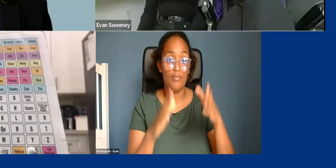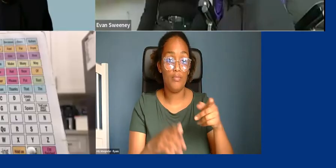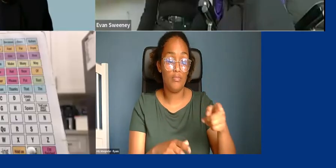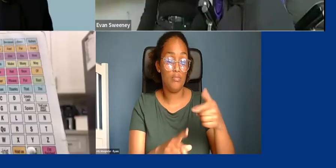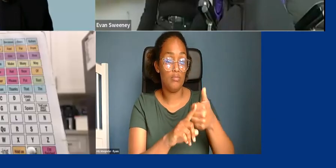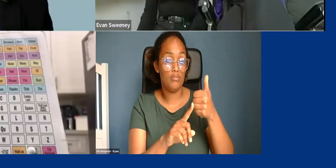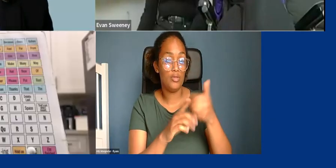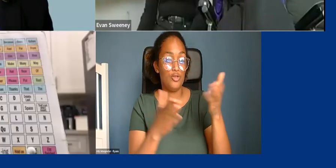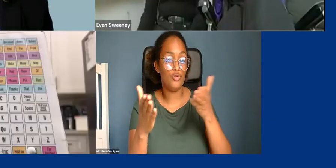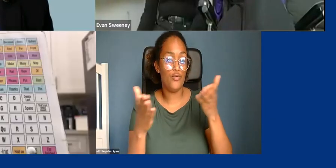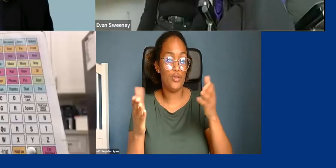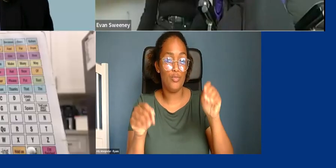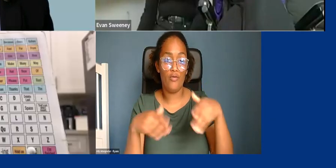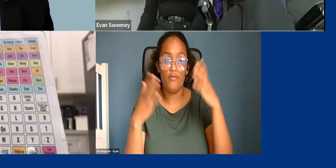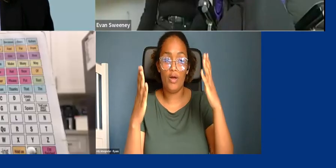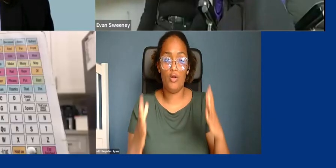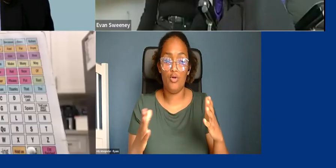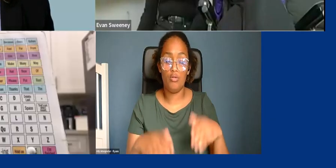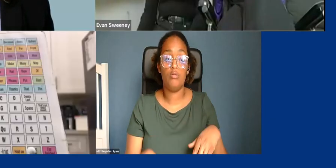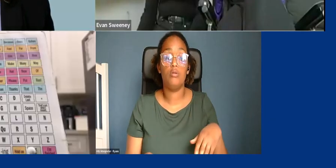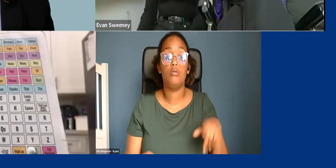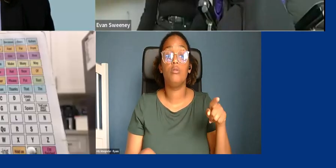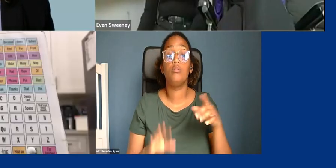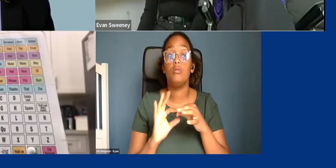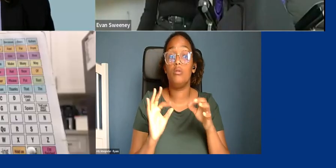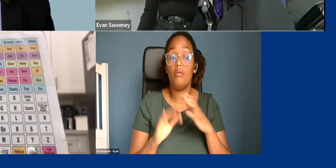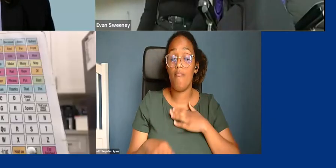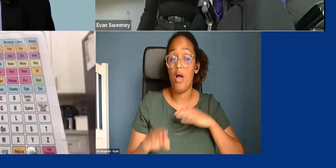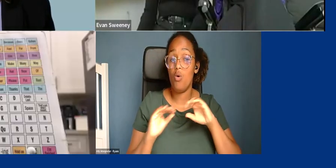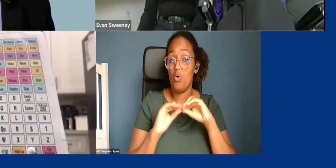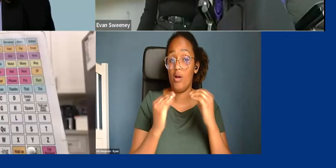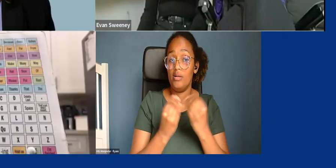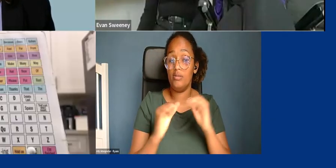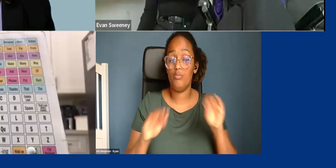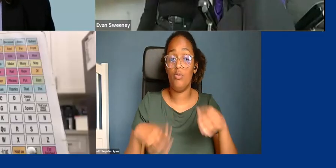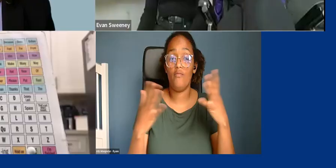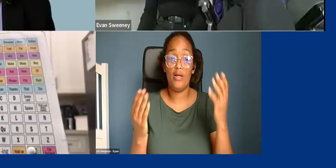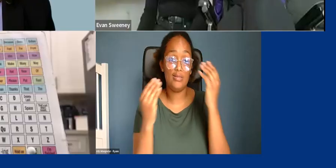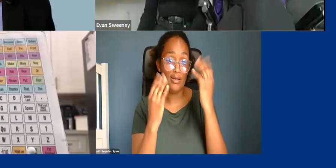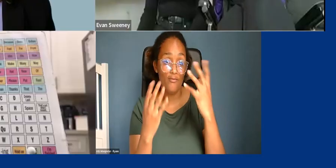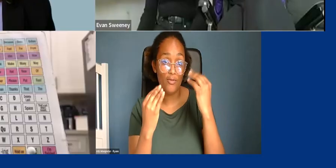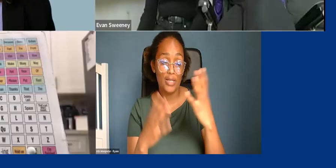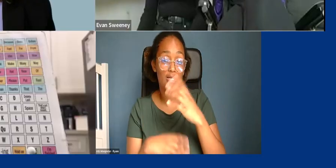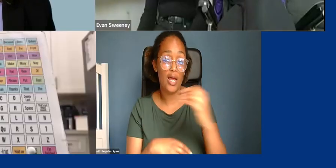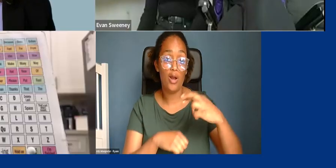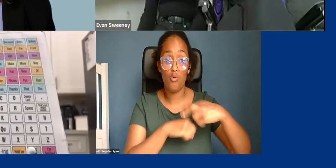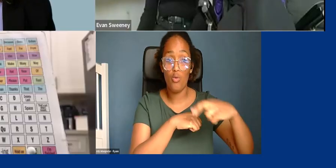My organization provides information and referrals to families of young people with